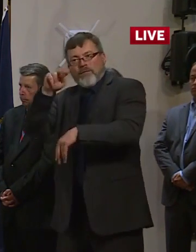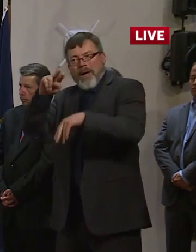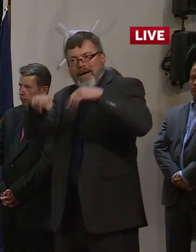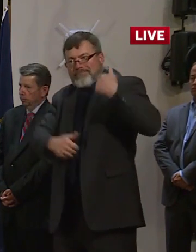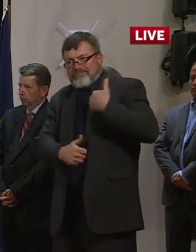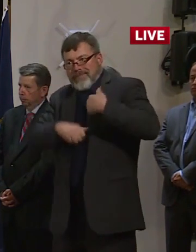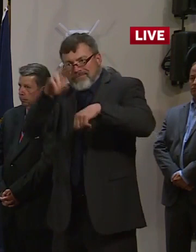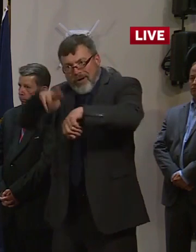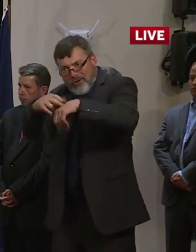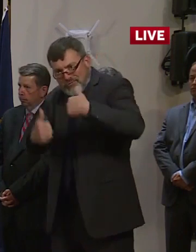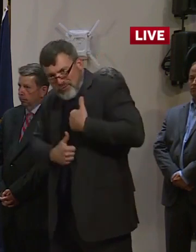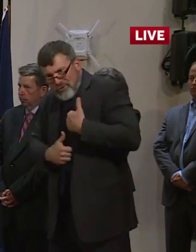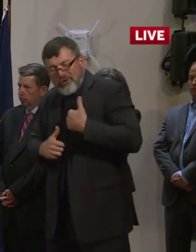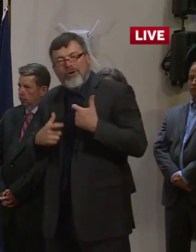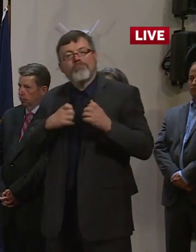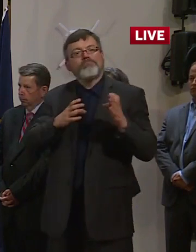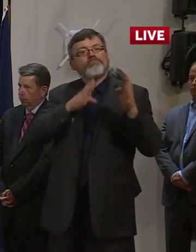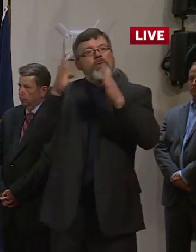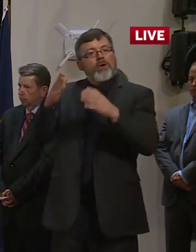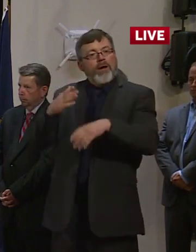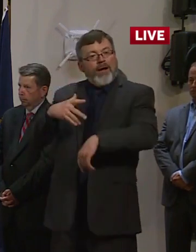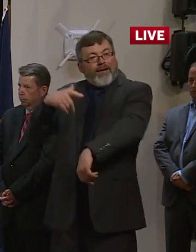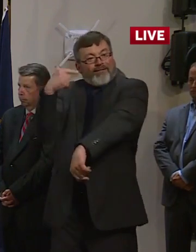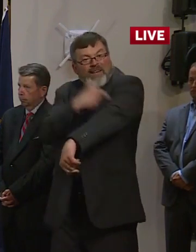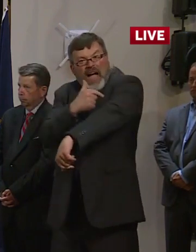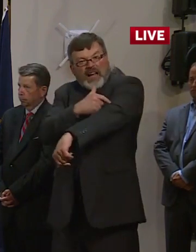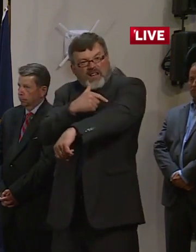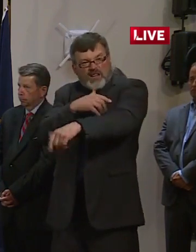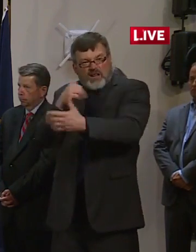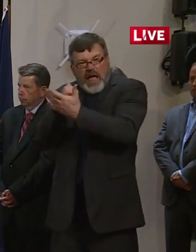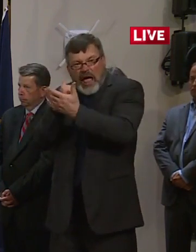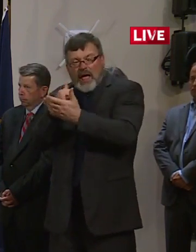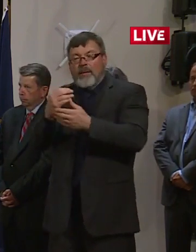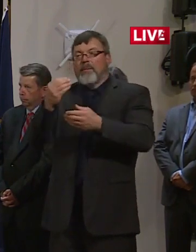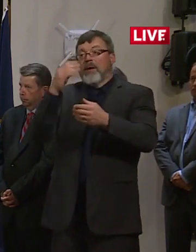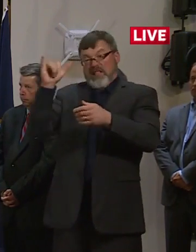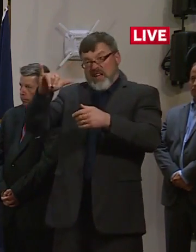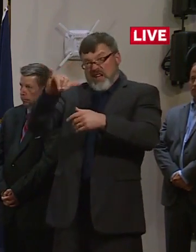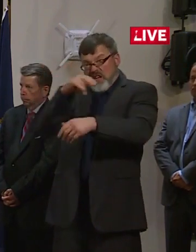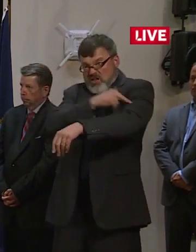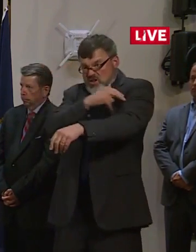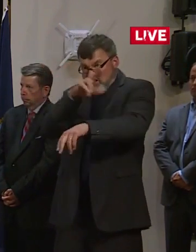THE VERMONT NATIONAL GUARD HAS ALSO BEEN THERE FOR US.